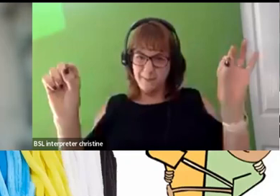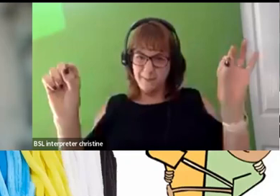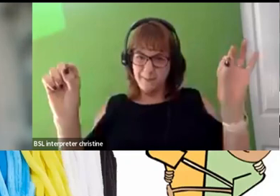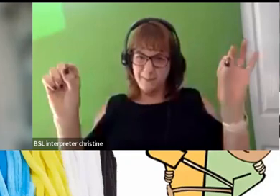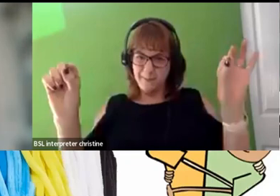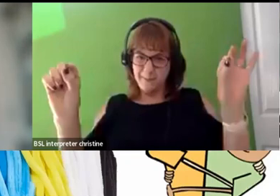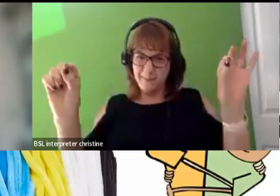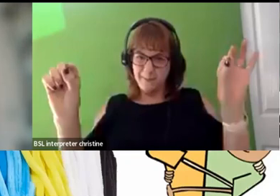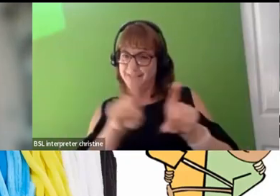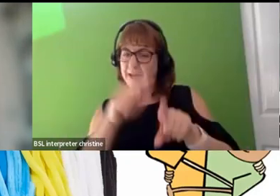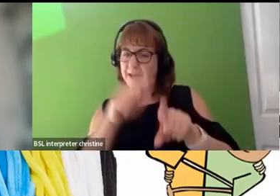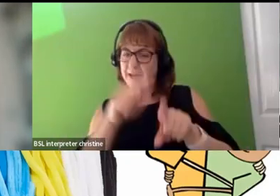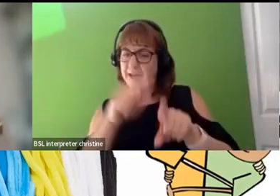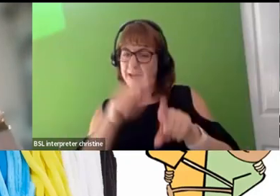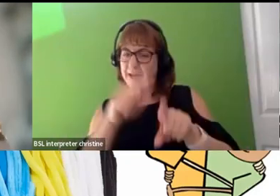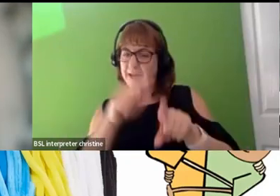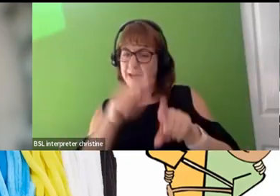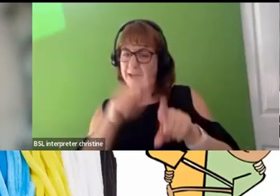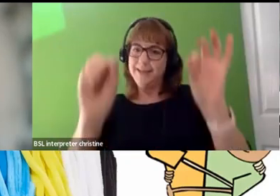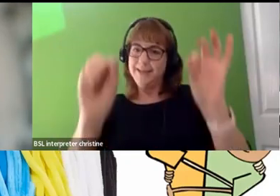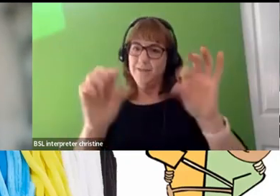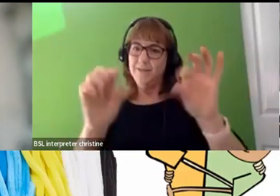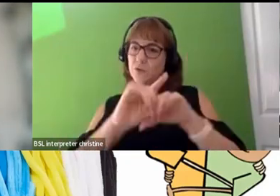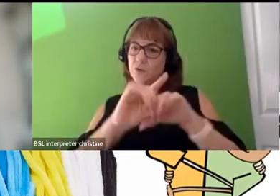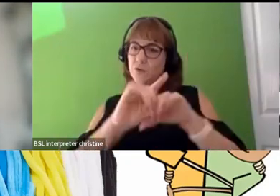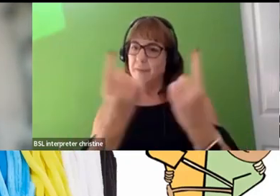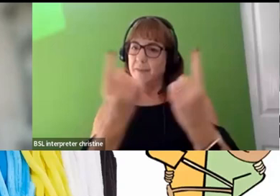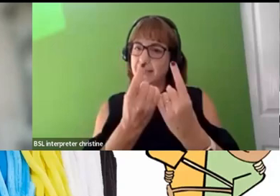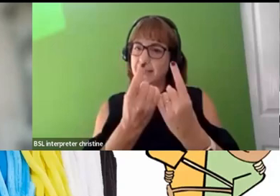that gives people something in their hands to help them concentrate. If you could have a crunchy